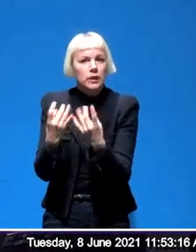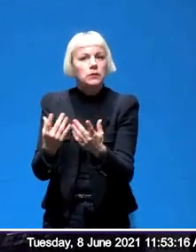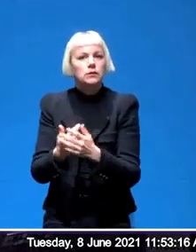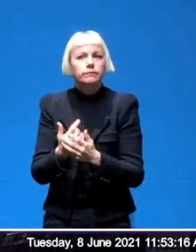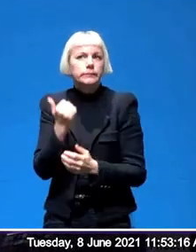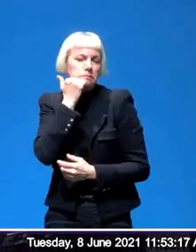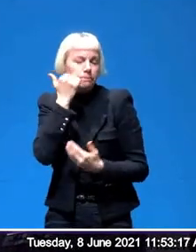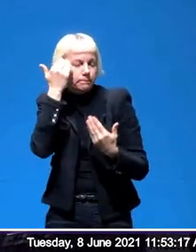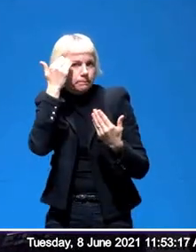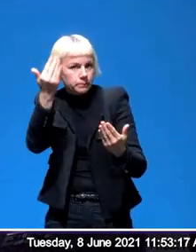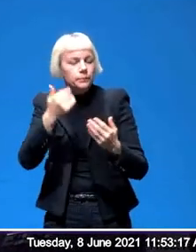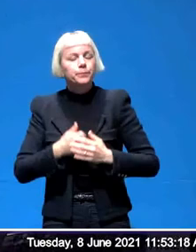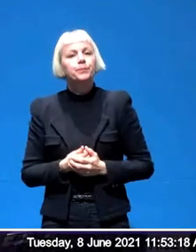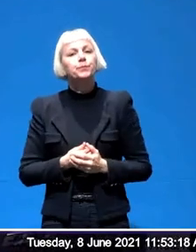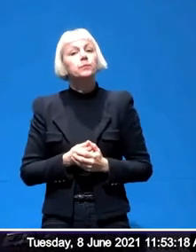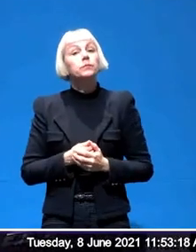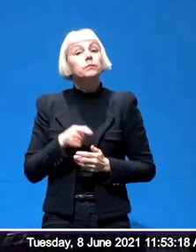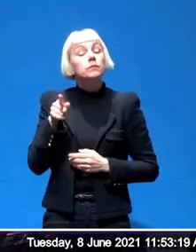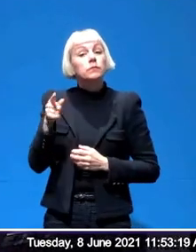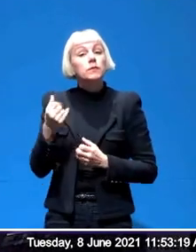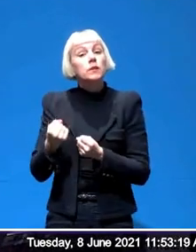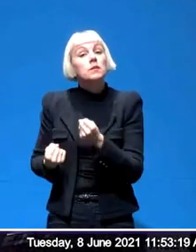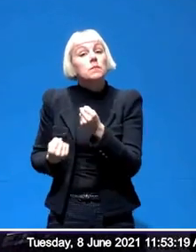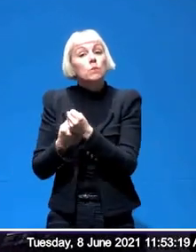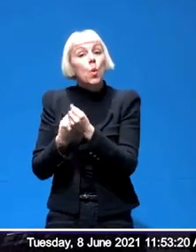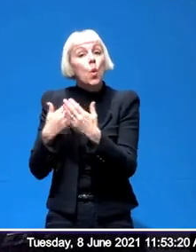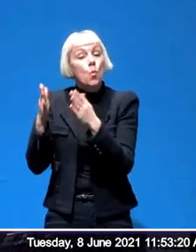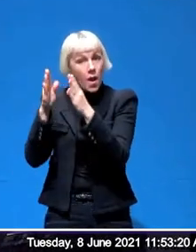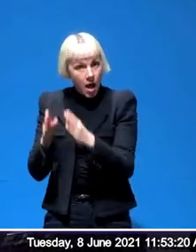Ultimately, Daniel's support coordinator sent the review application